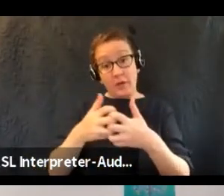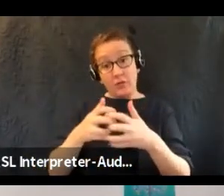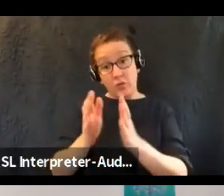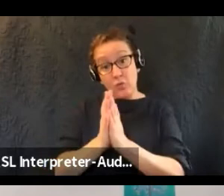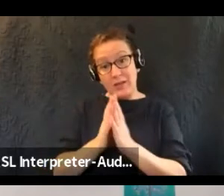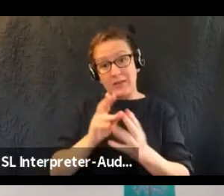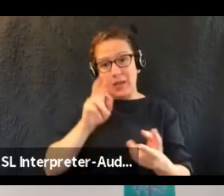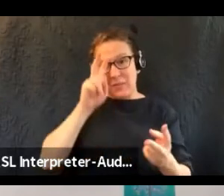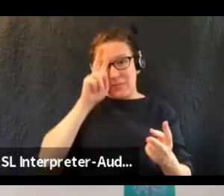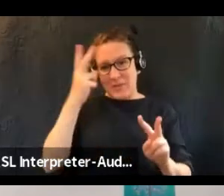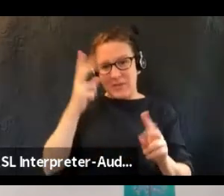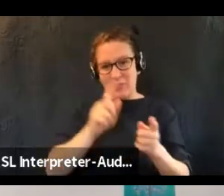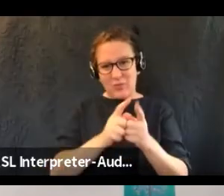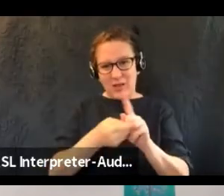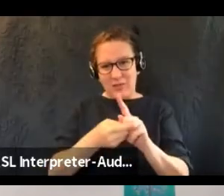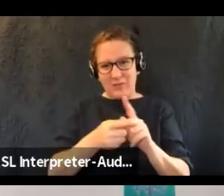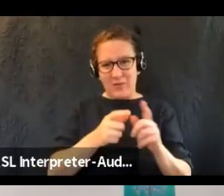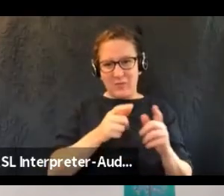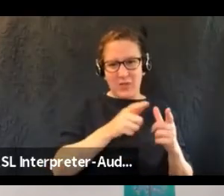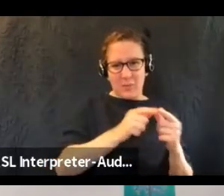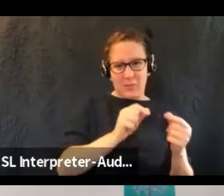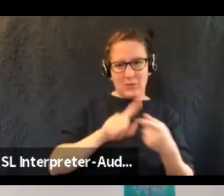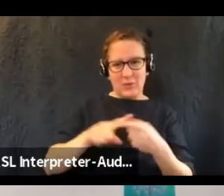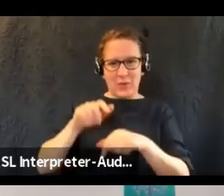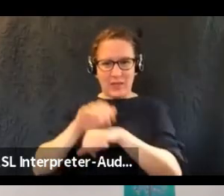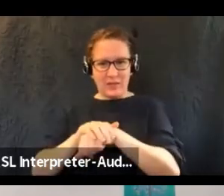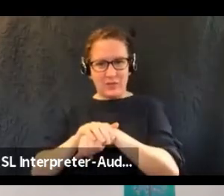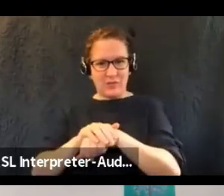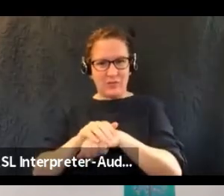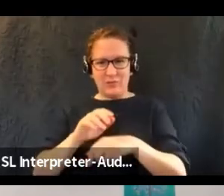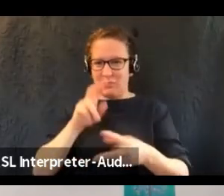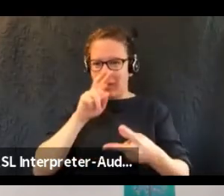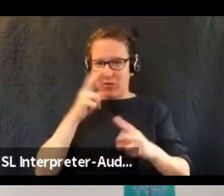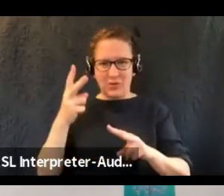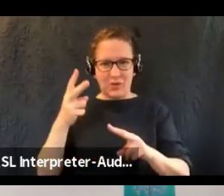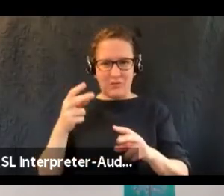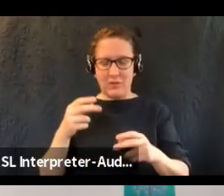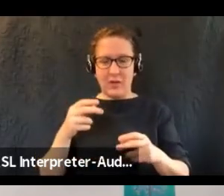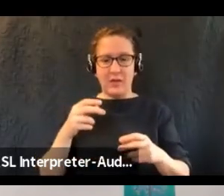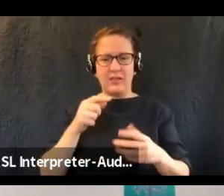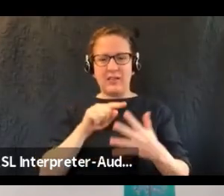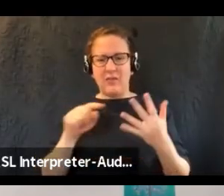entirely because several people in the chain of communication were not familiar with the